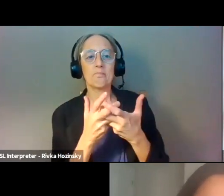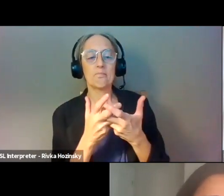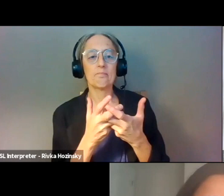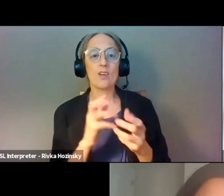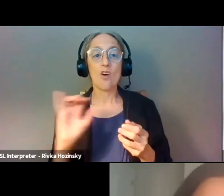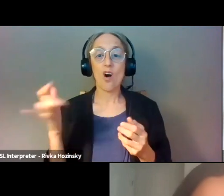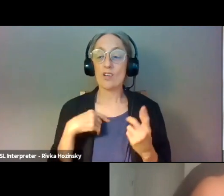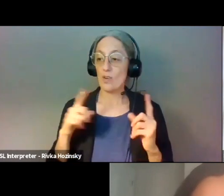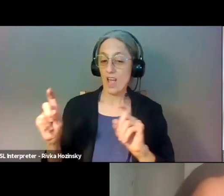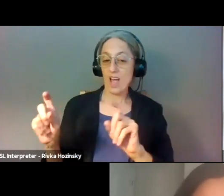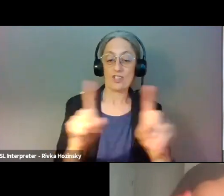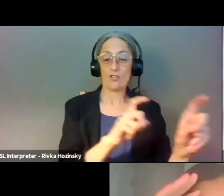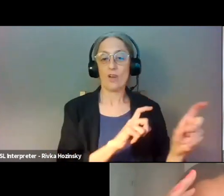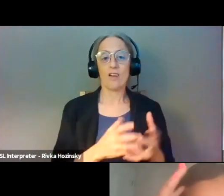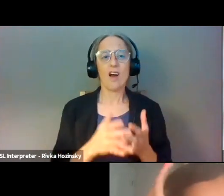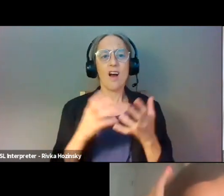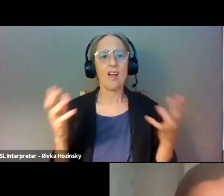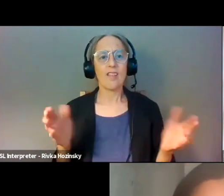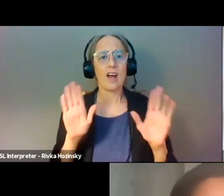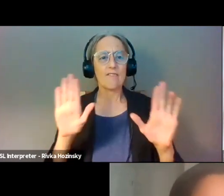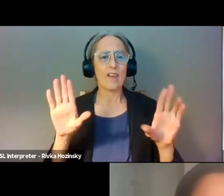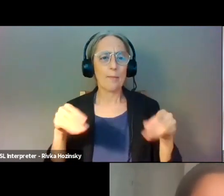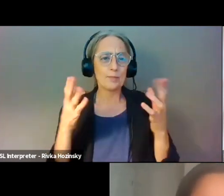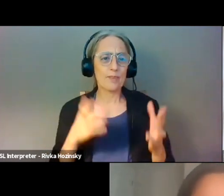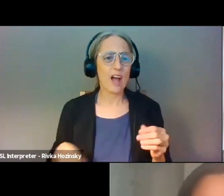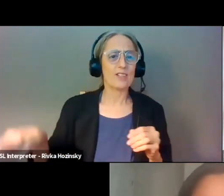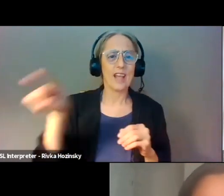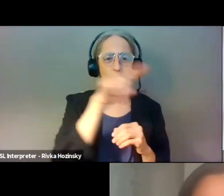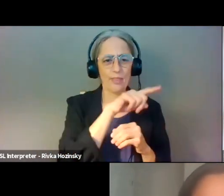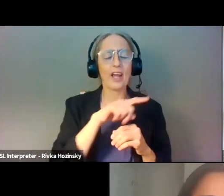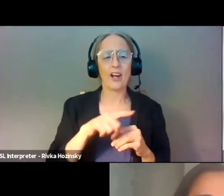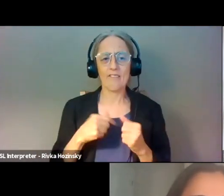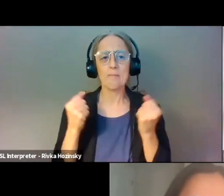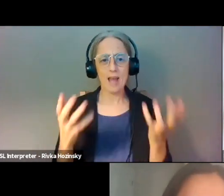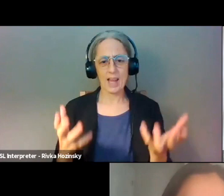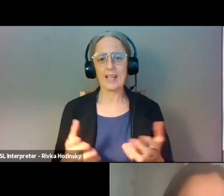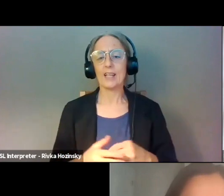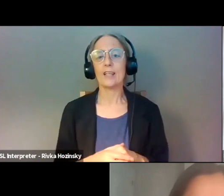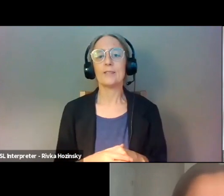There's a lot of fabulous providers out there, and especially in the virtual setting,